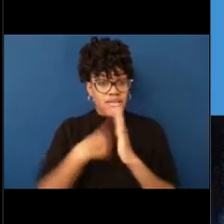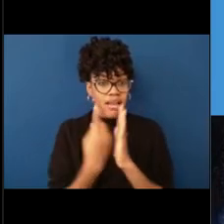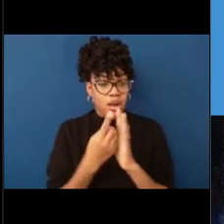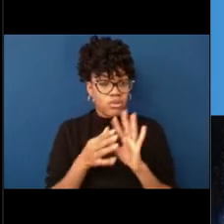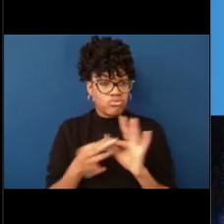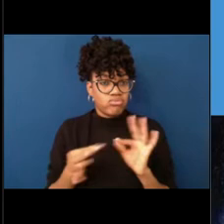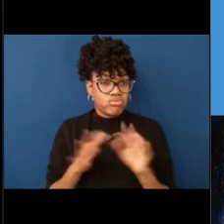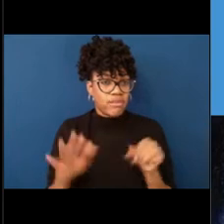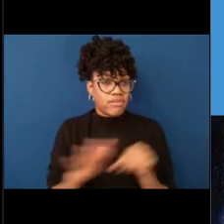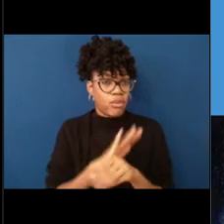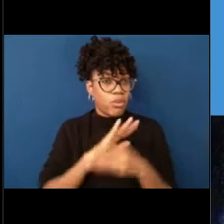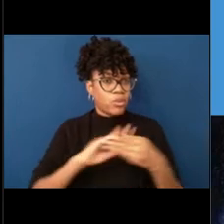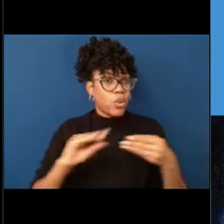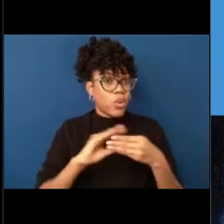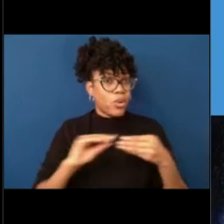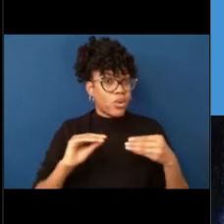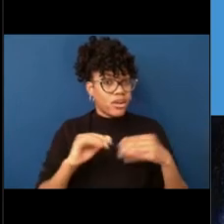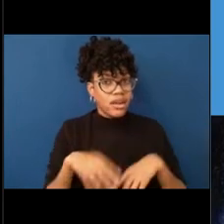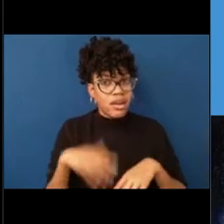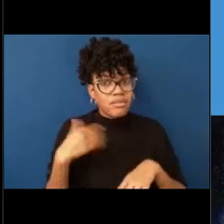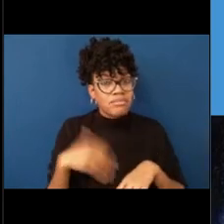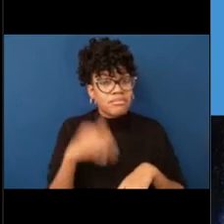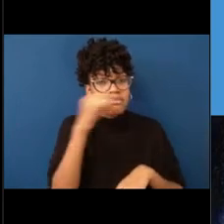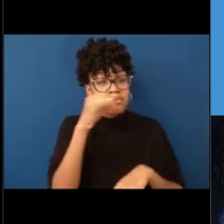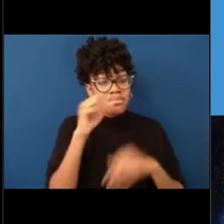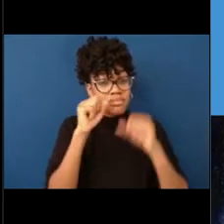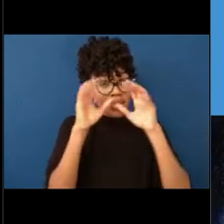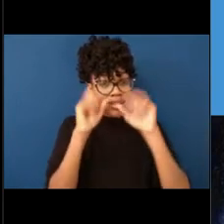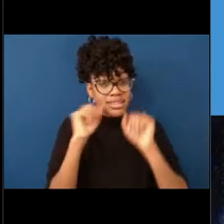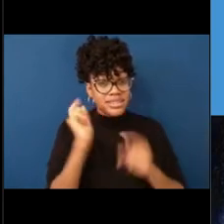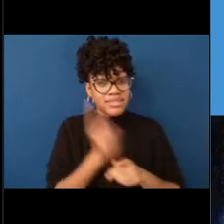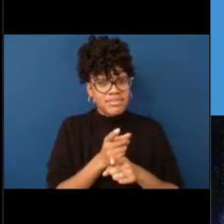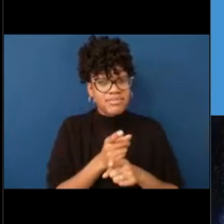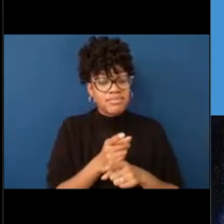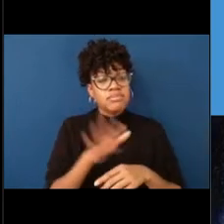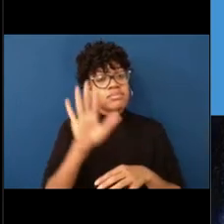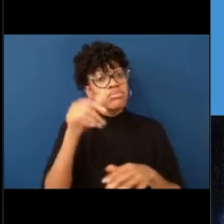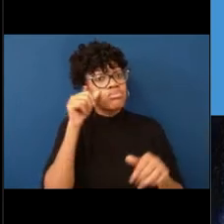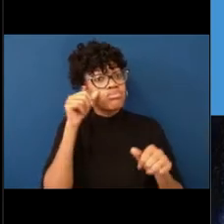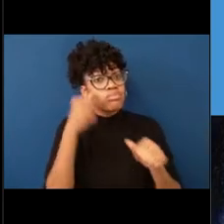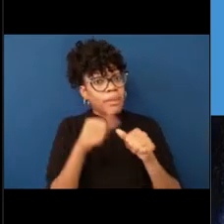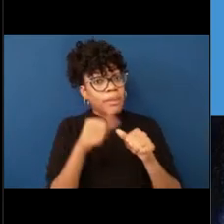So to me, that's pretty amazing because remember when I said that Hawaiians memorized, right?